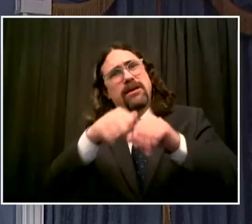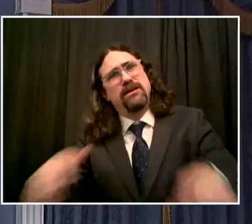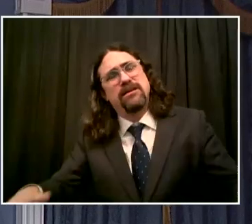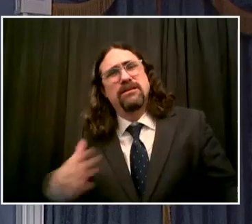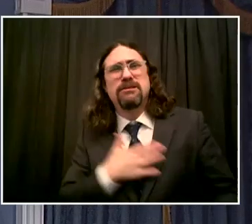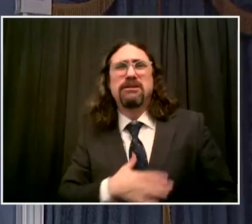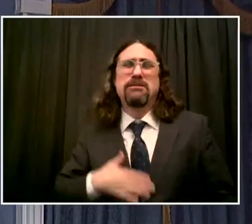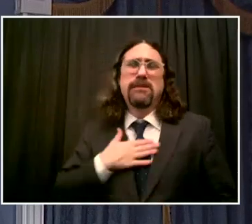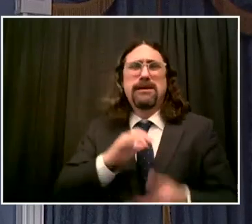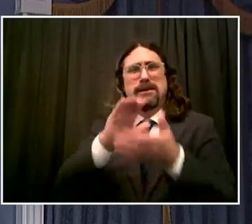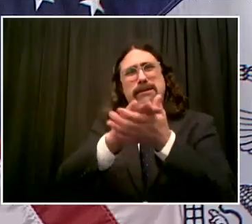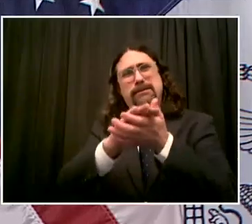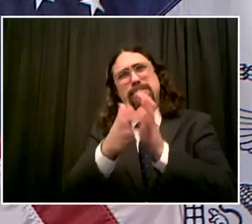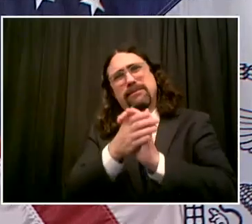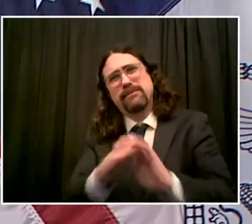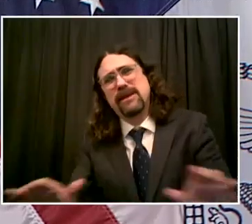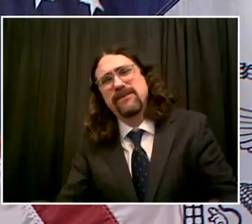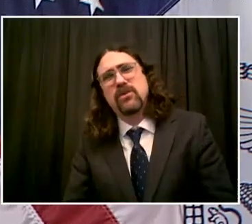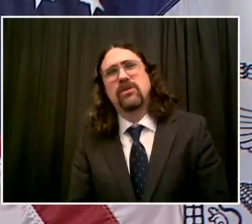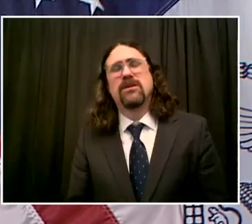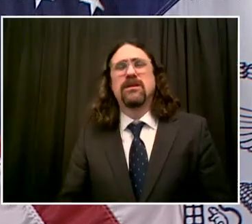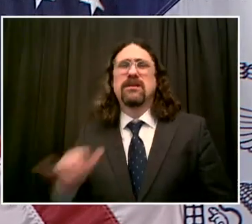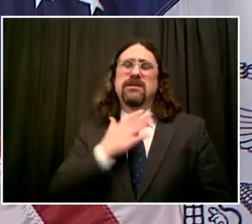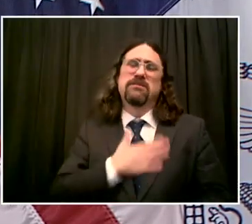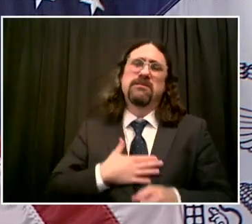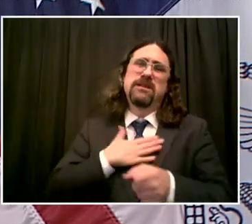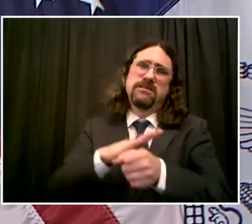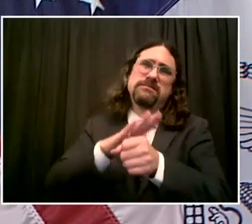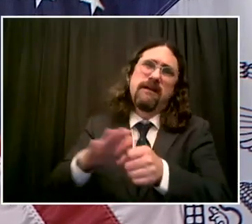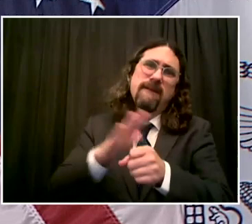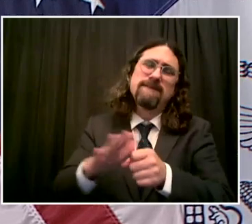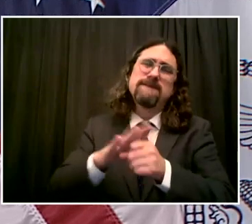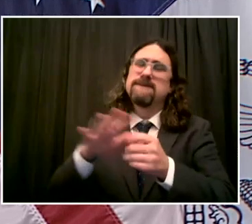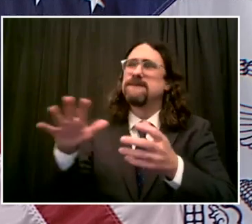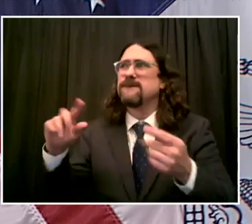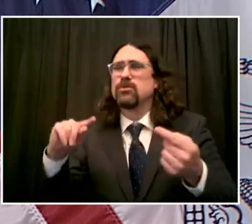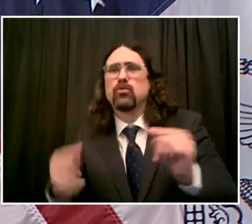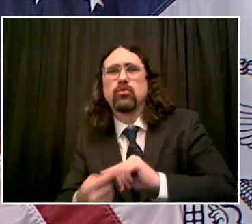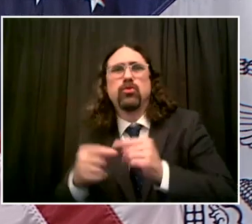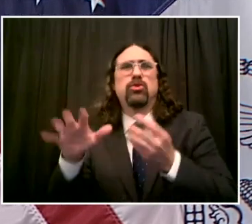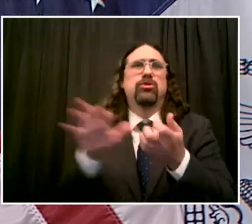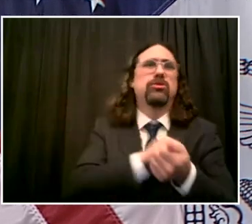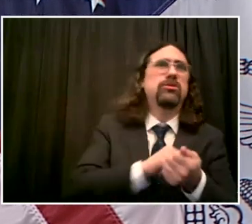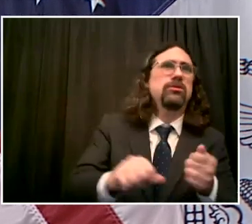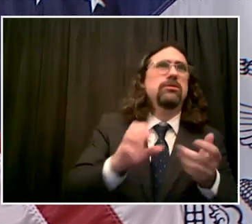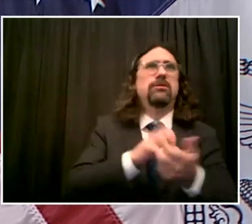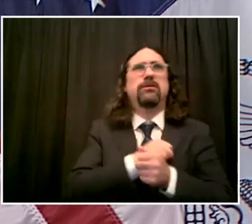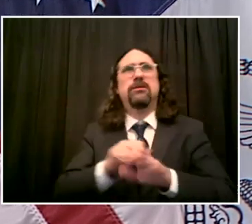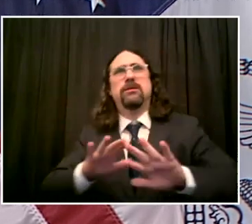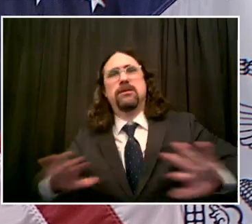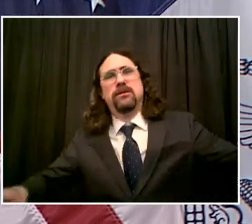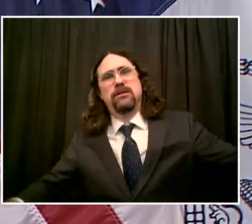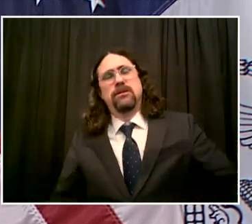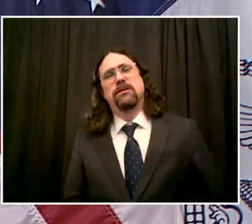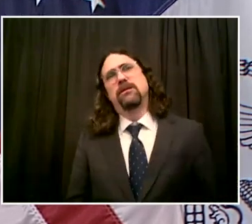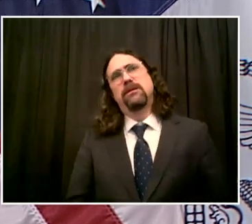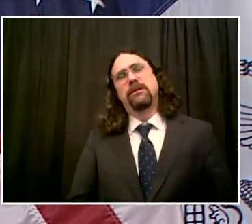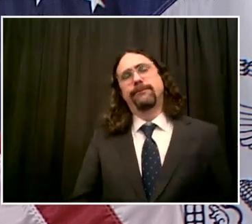THERE'S DE-SCEAATLIOON BOTH SIDES. WELL SAID COMMISSIONER. I WILL CONCLUDE REALLY QUICKLY